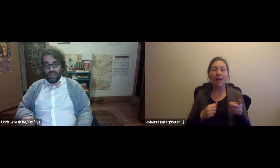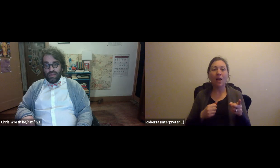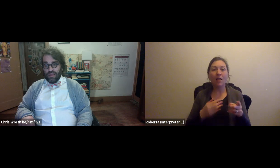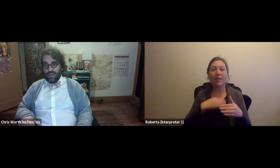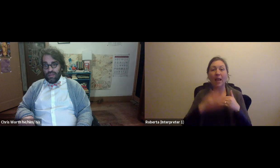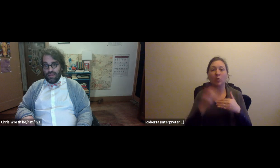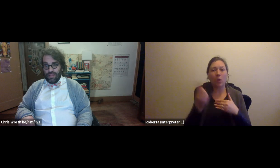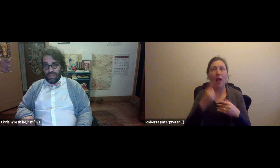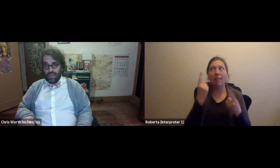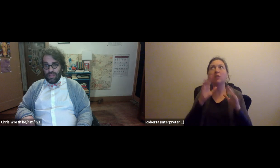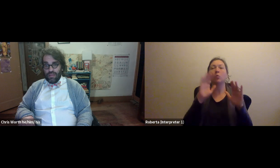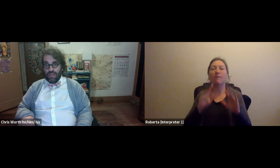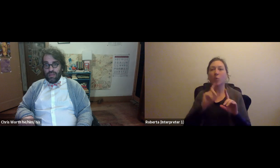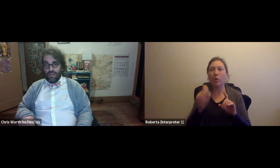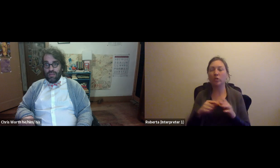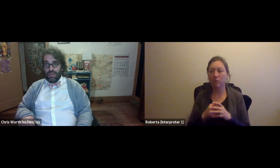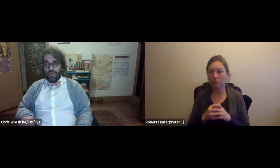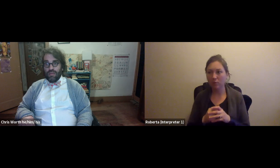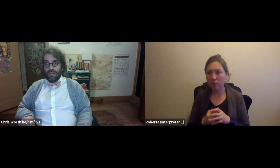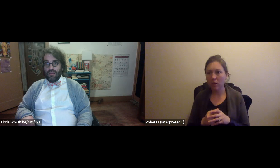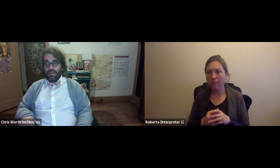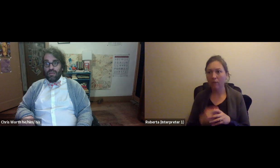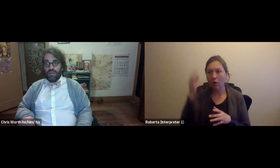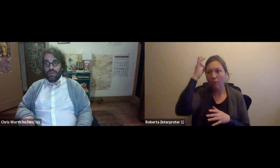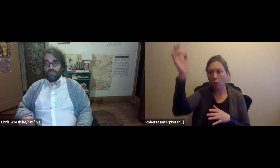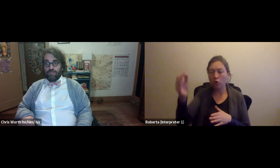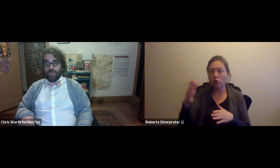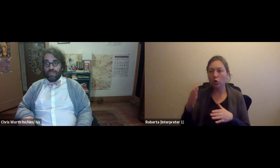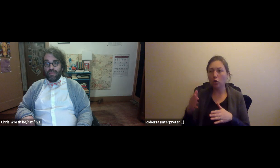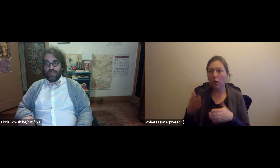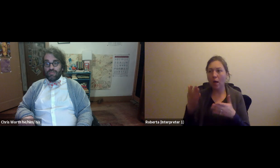any advice for future healthcare practitioners who want to work with persons with disabilities,